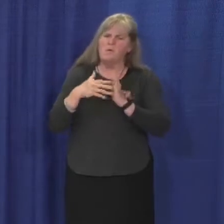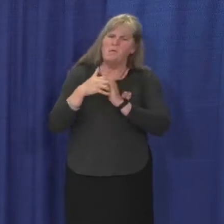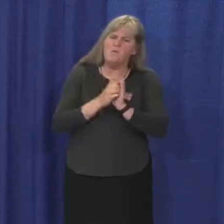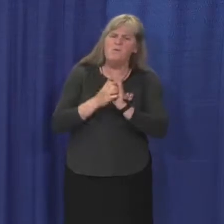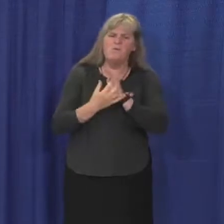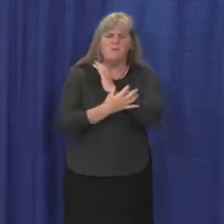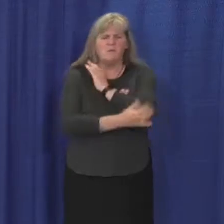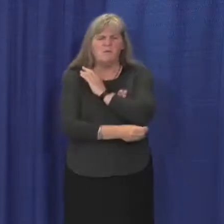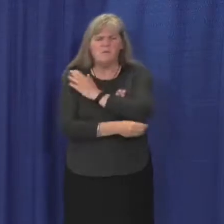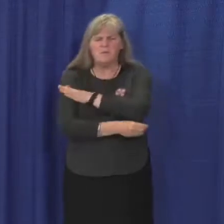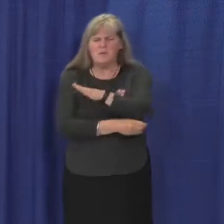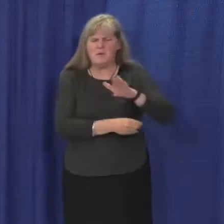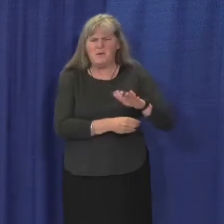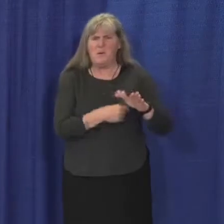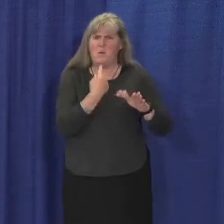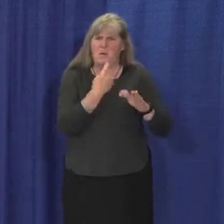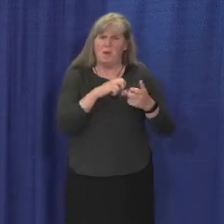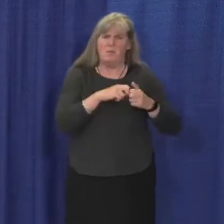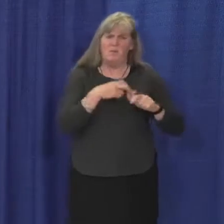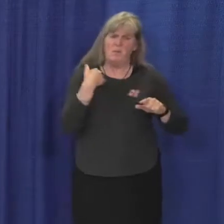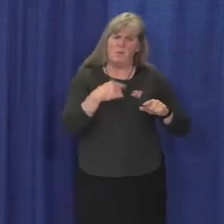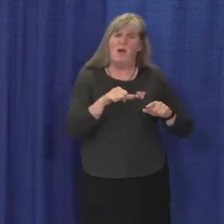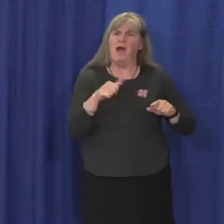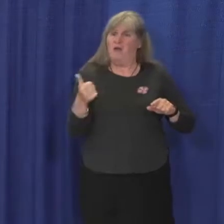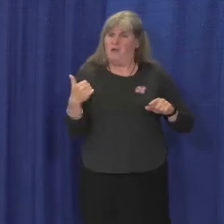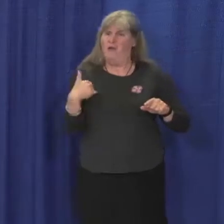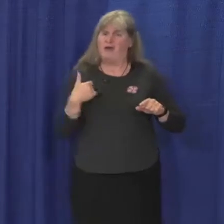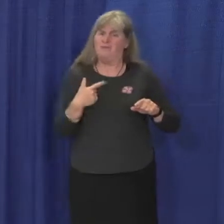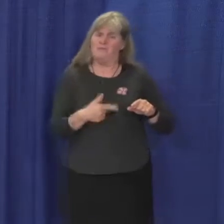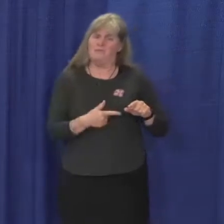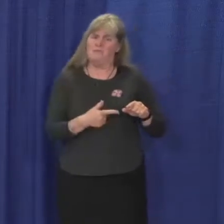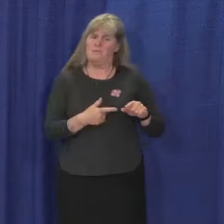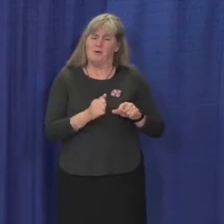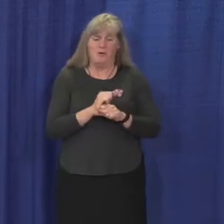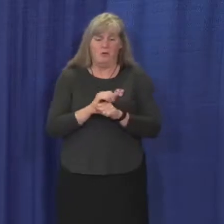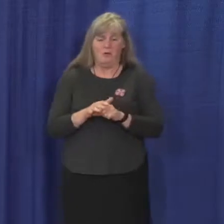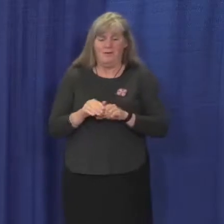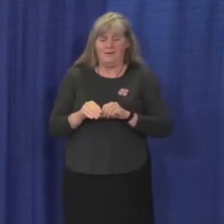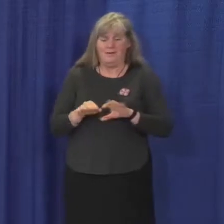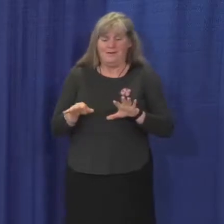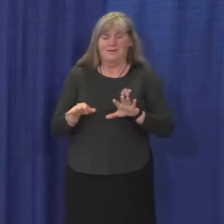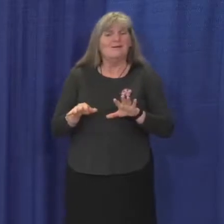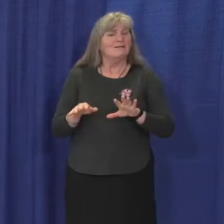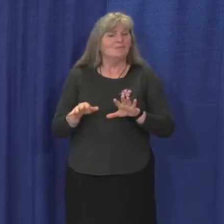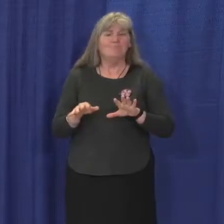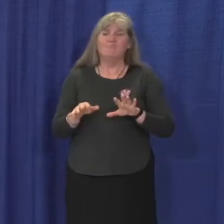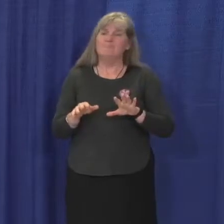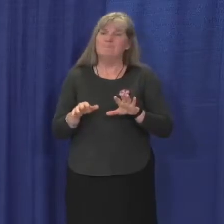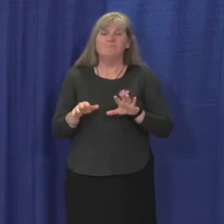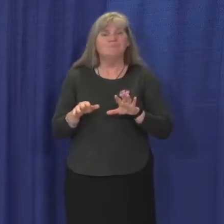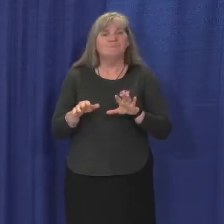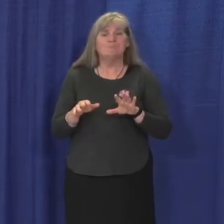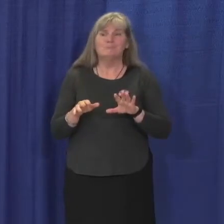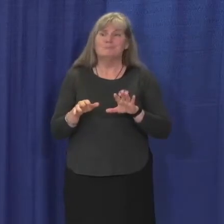our more vulnerable community is only one issue. The spread of COVID-19 has not